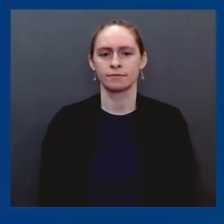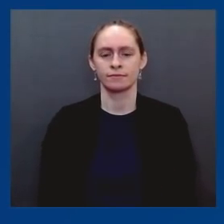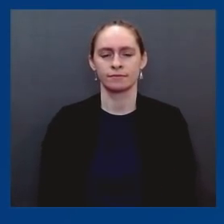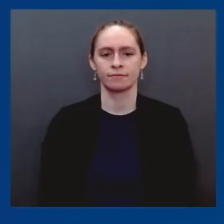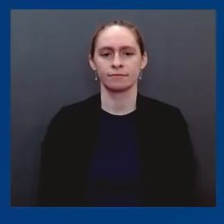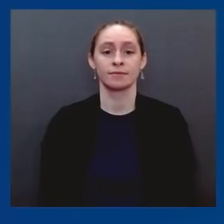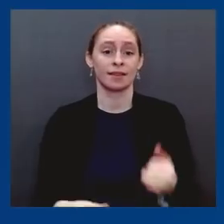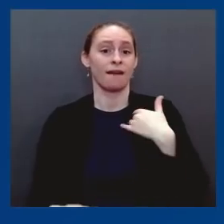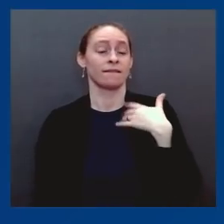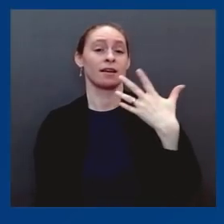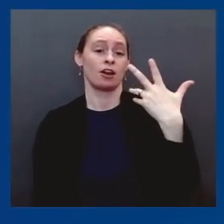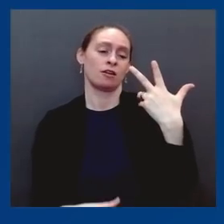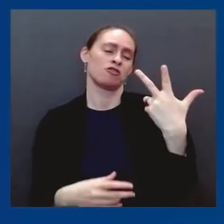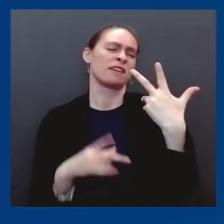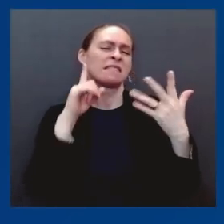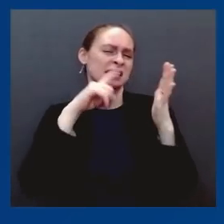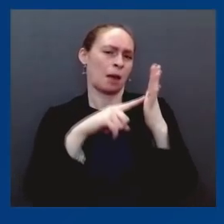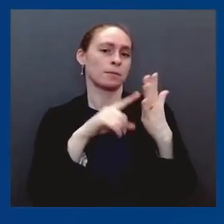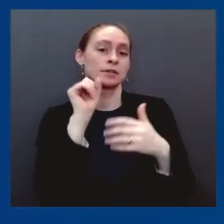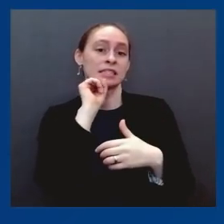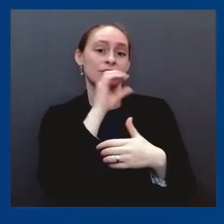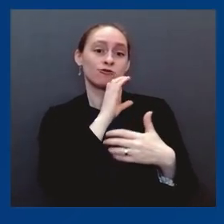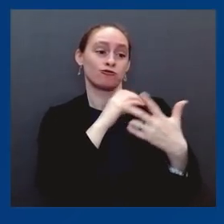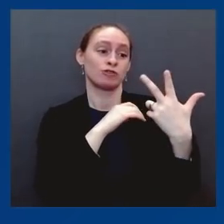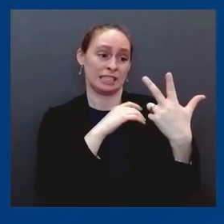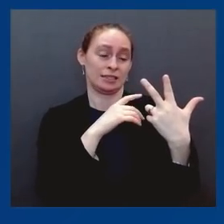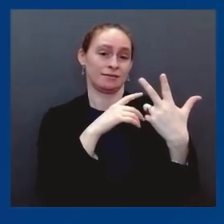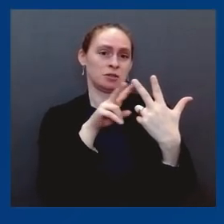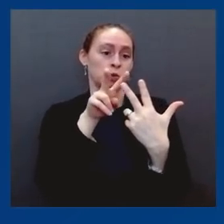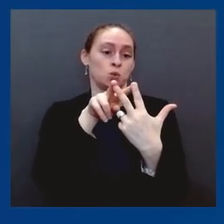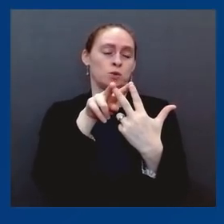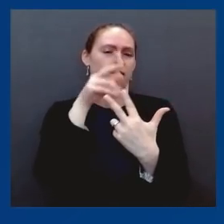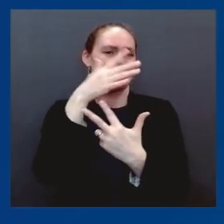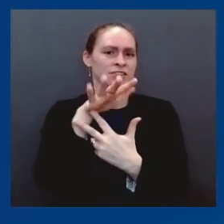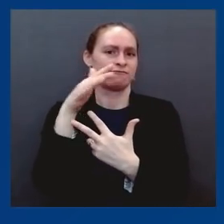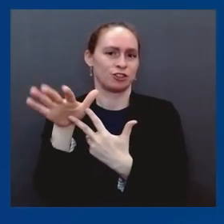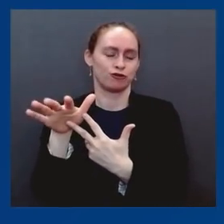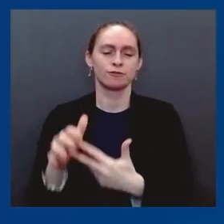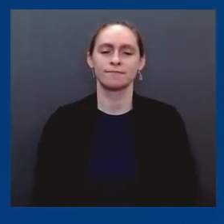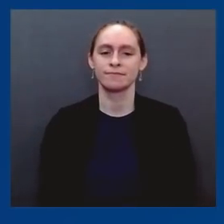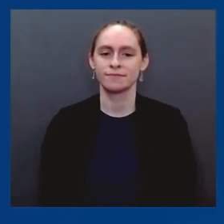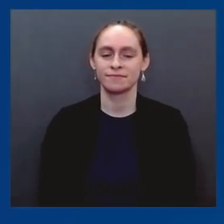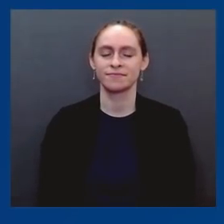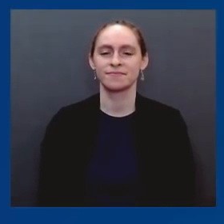about two out of three are now boosted. And I'll follow up or Kevin will follow up